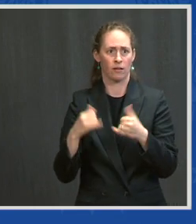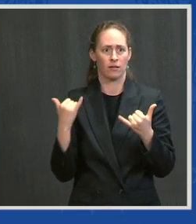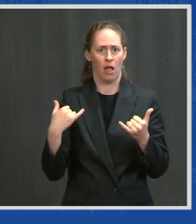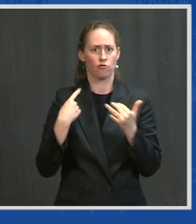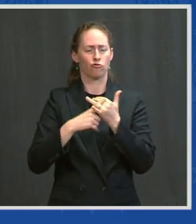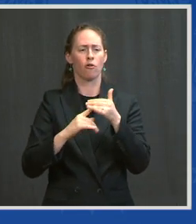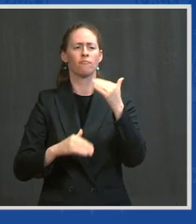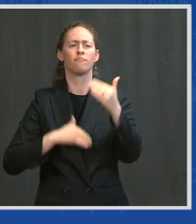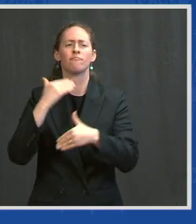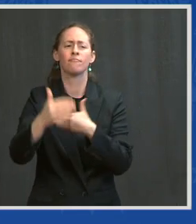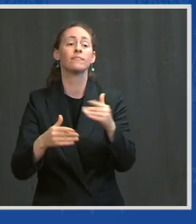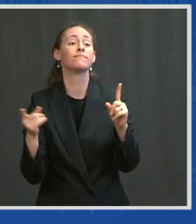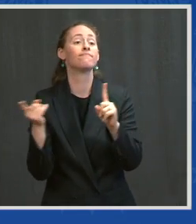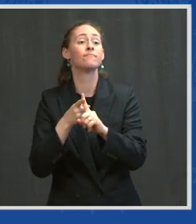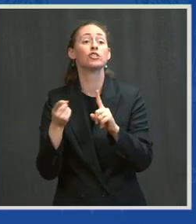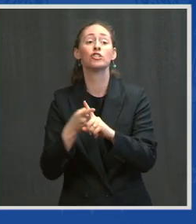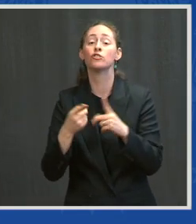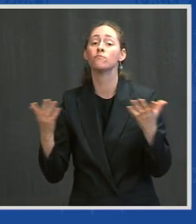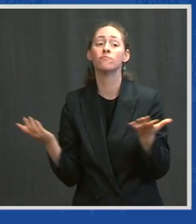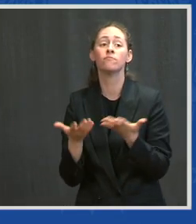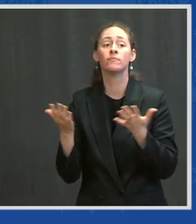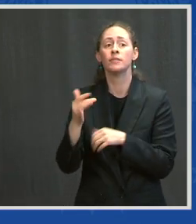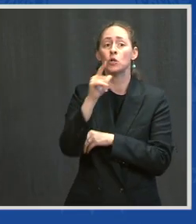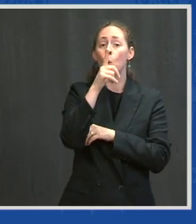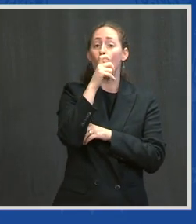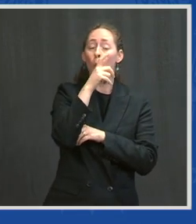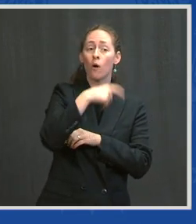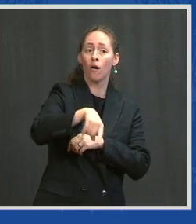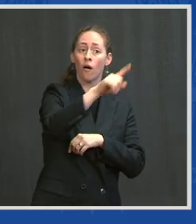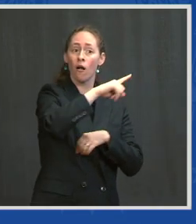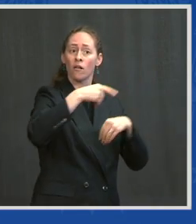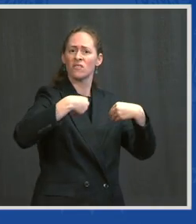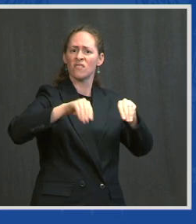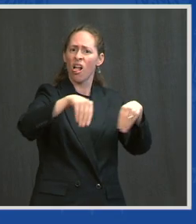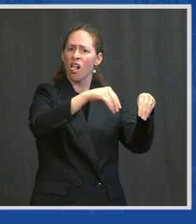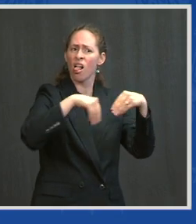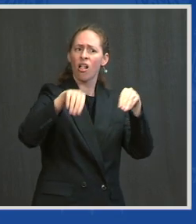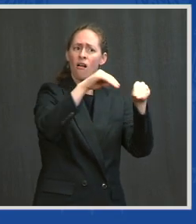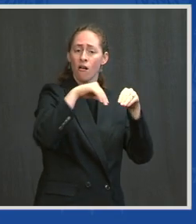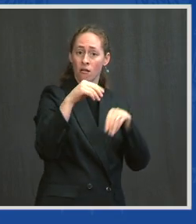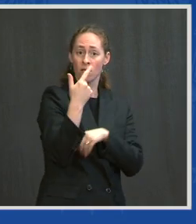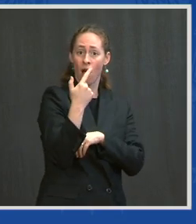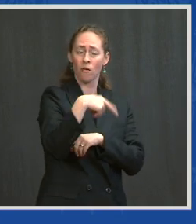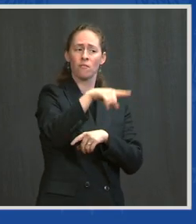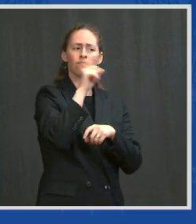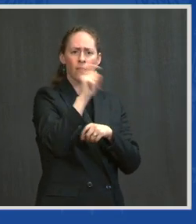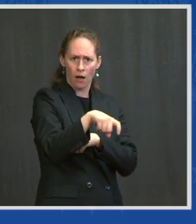that break the rules accountable for their actions. Most federally licensed firearms dealers